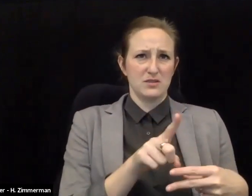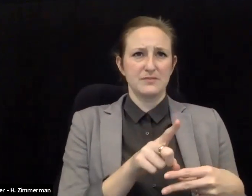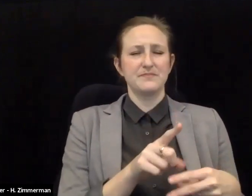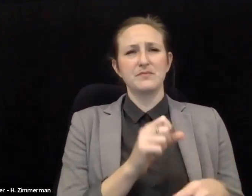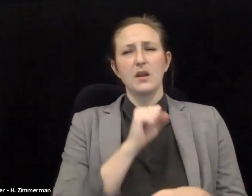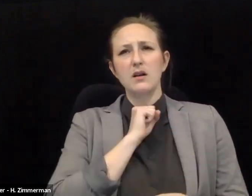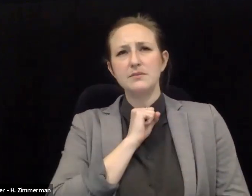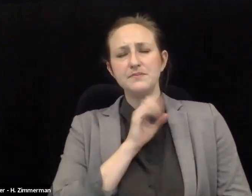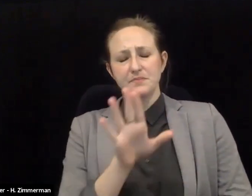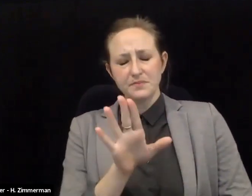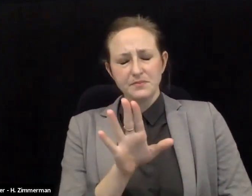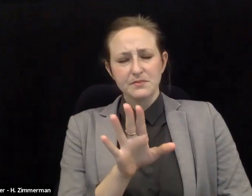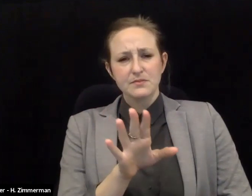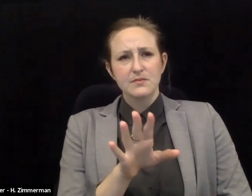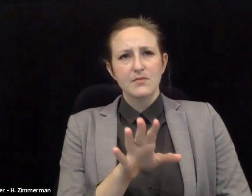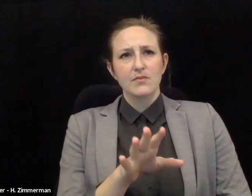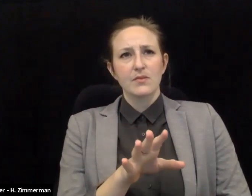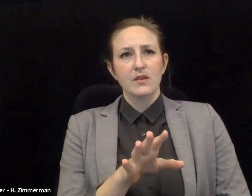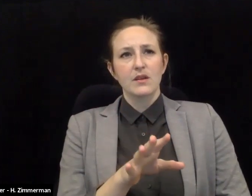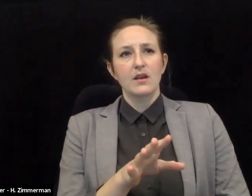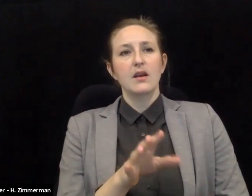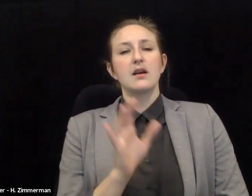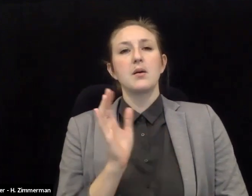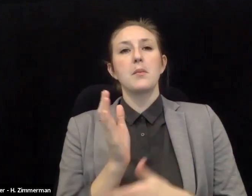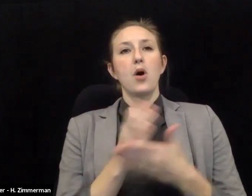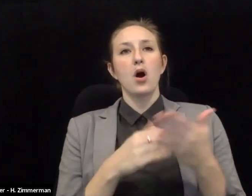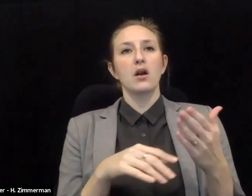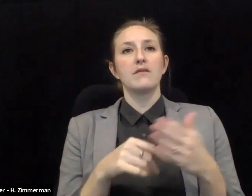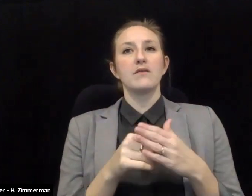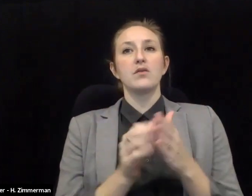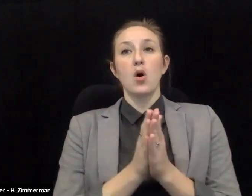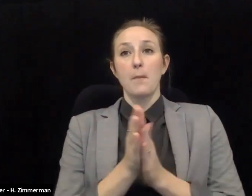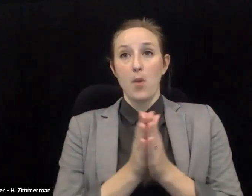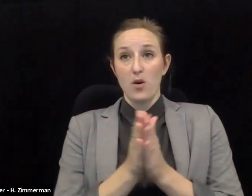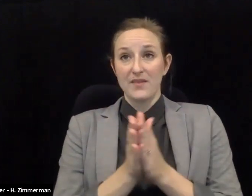but that was part of the motivation also press to go with a asynchronous content this year.